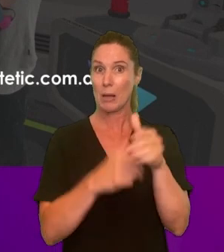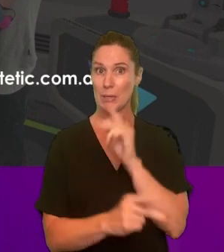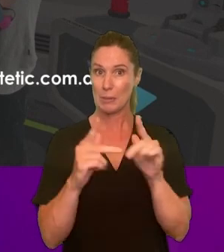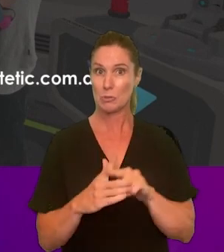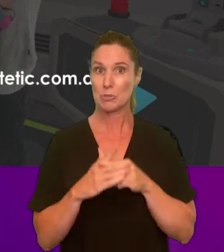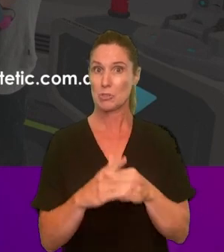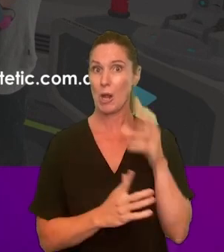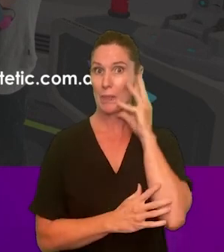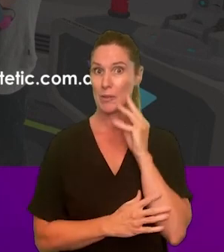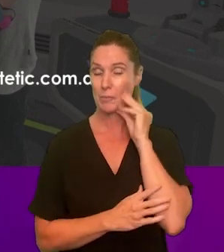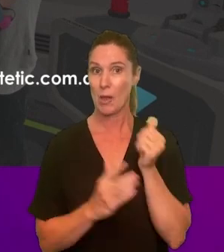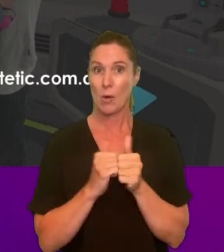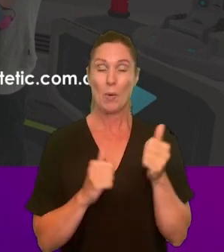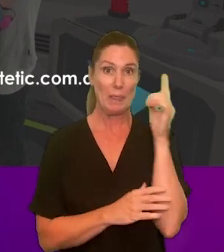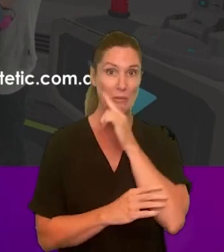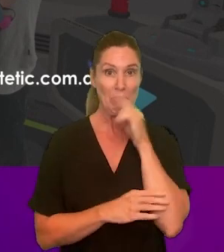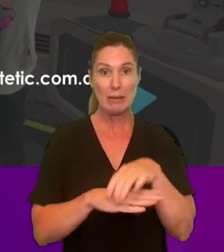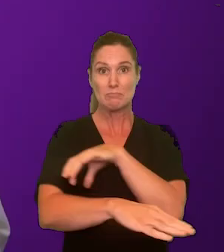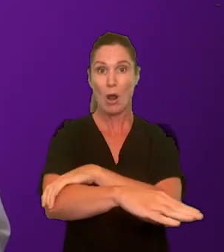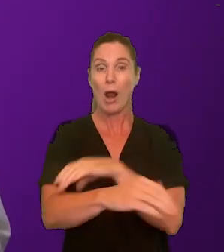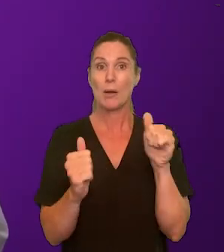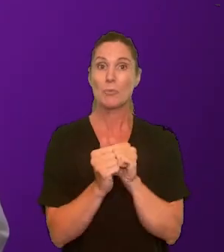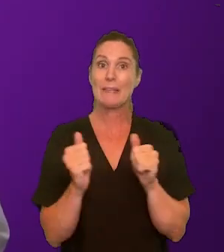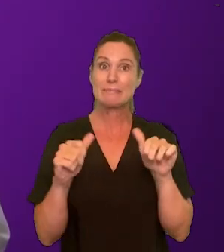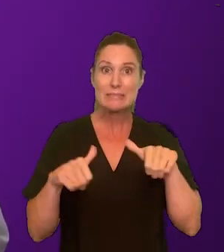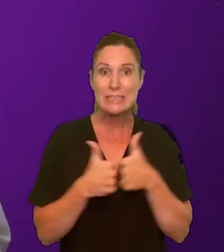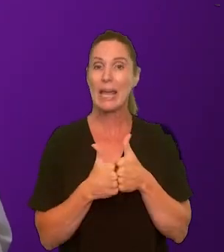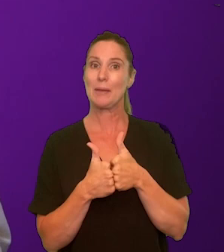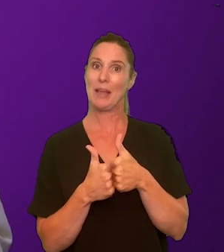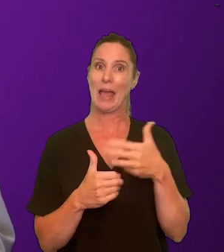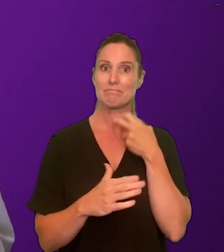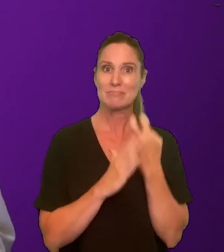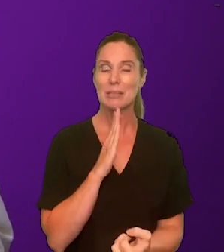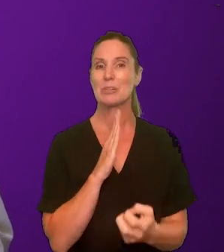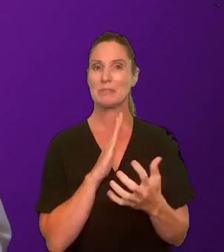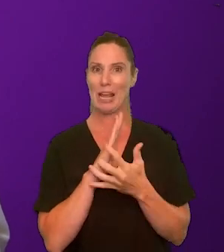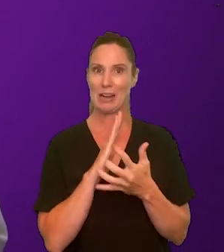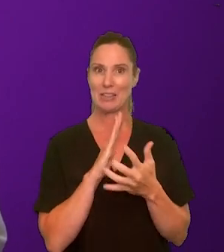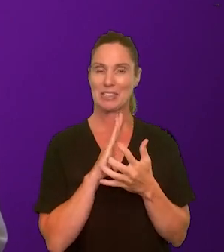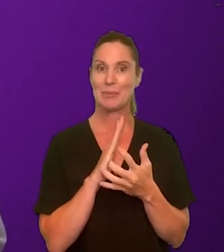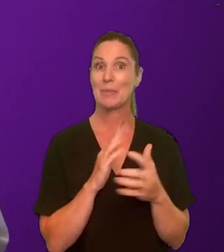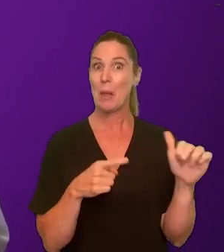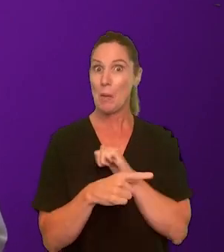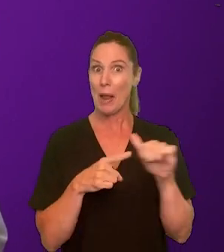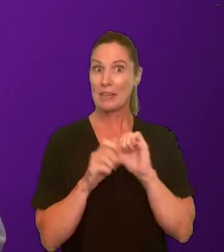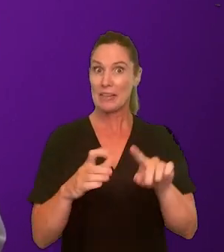through the power of games and immersive technologies. By practising with a virtual prosthesis, people can start functional rehabilitation